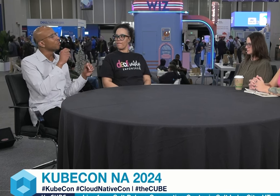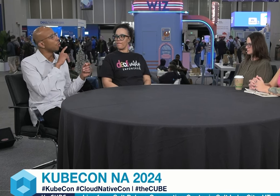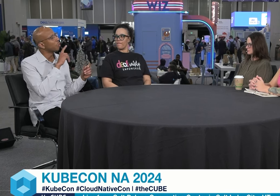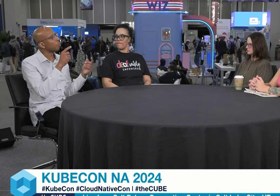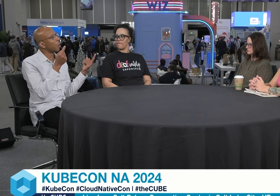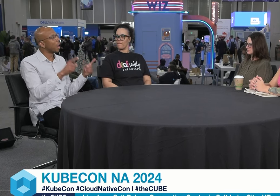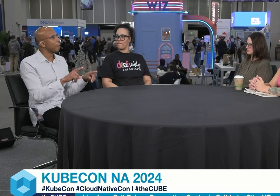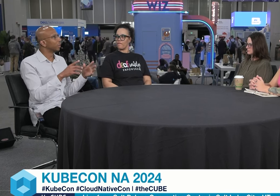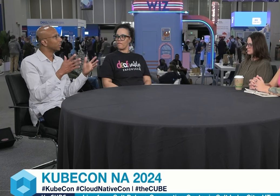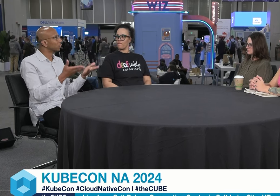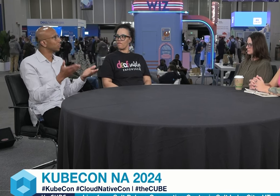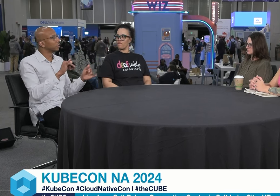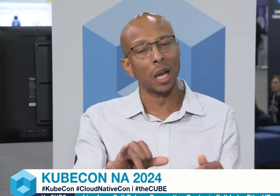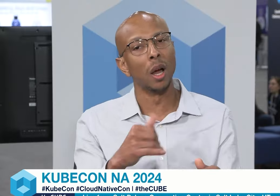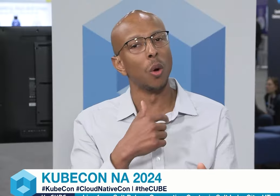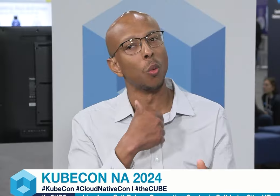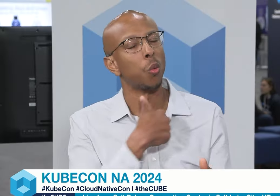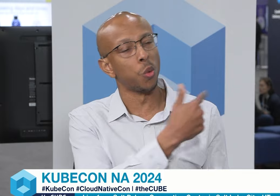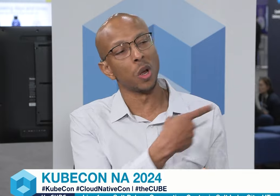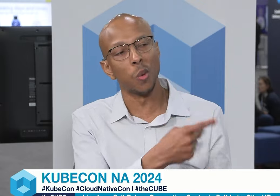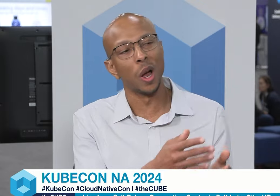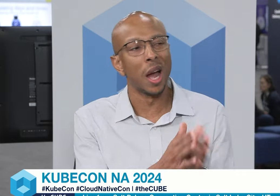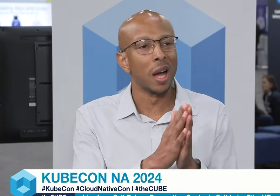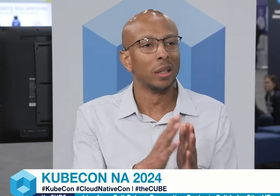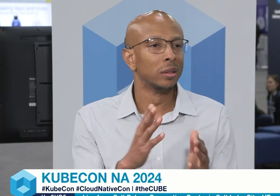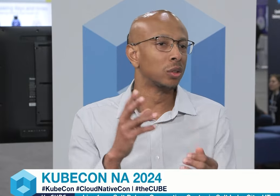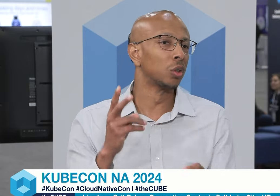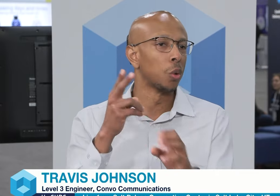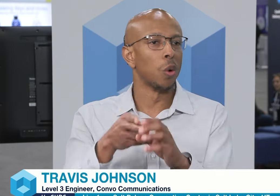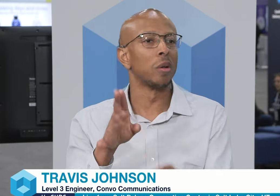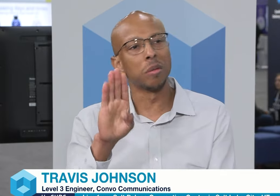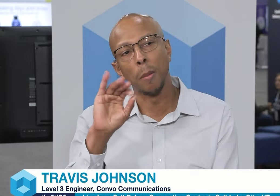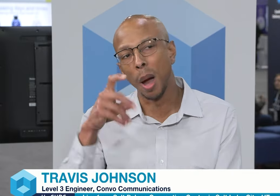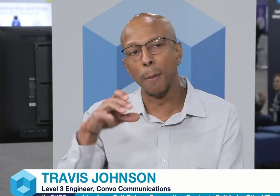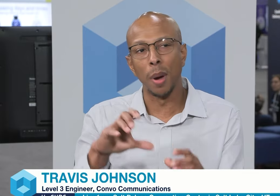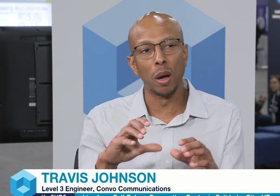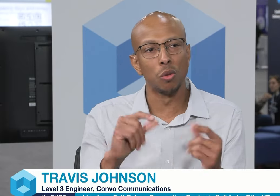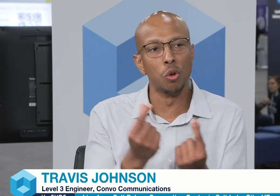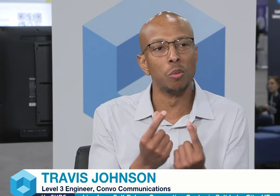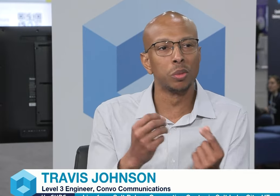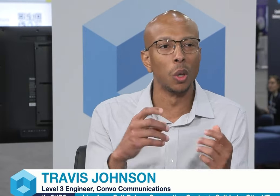I do want to add just an additional comment about what happens here is we had asked to join